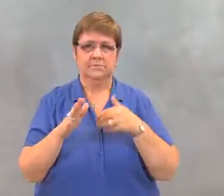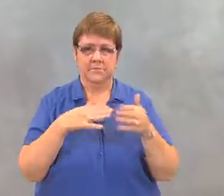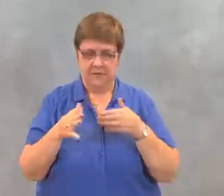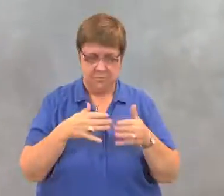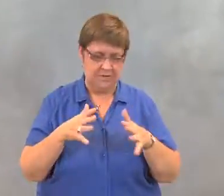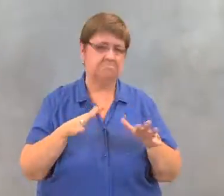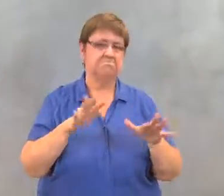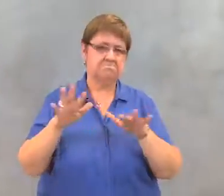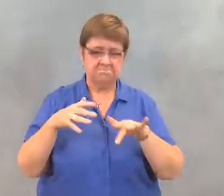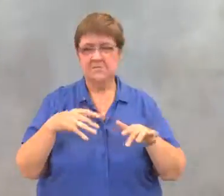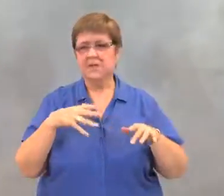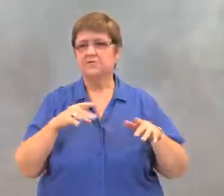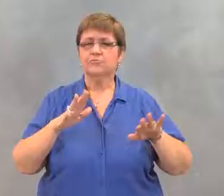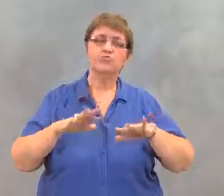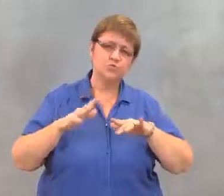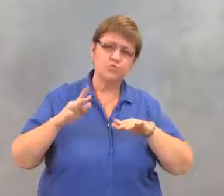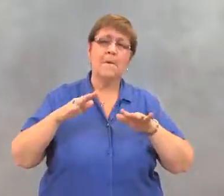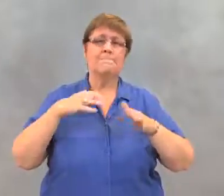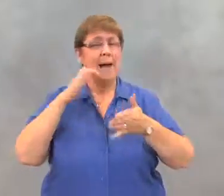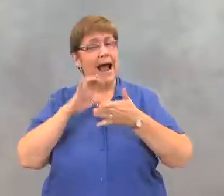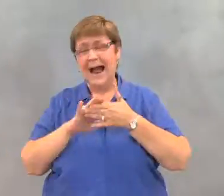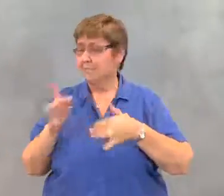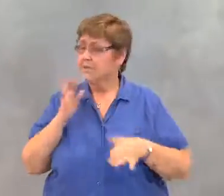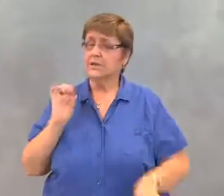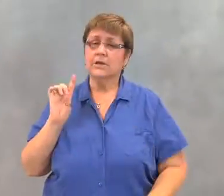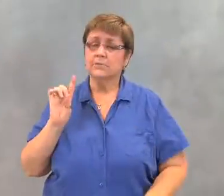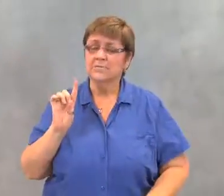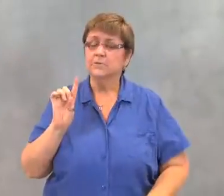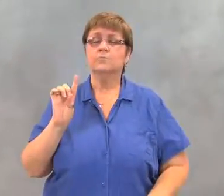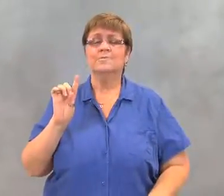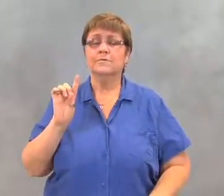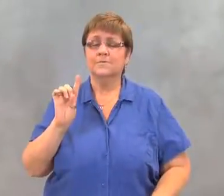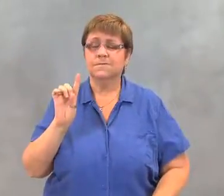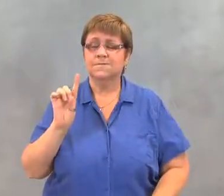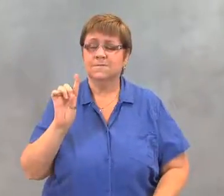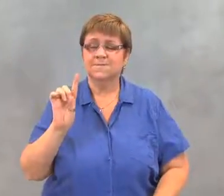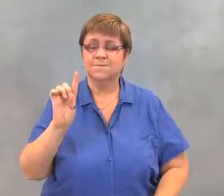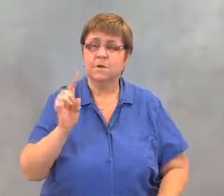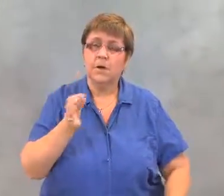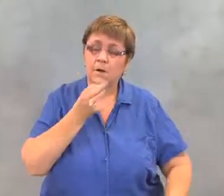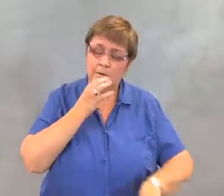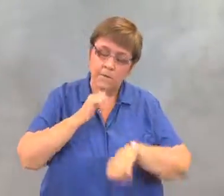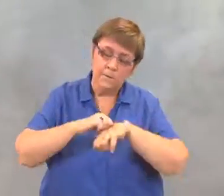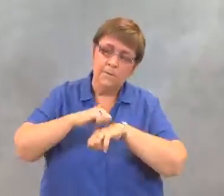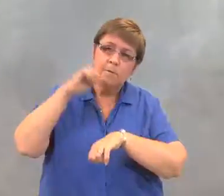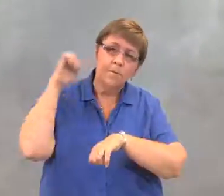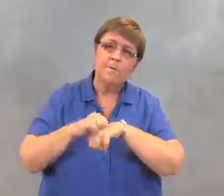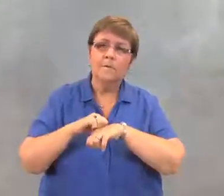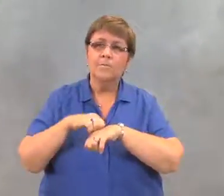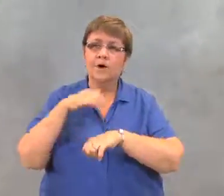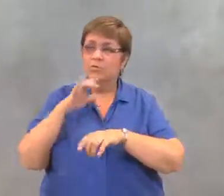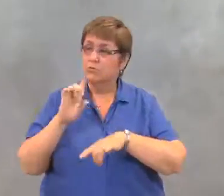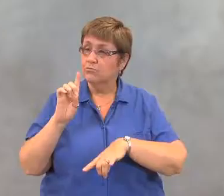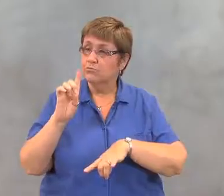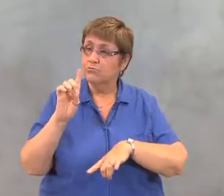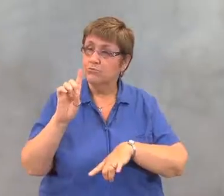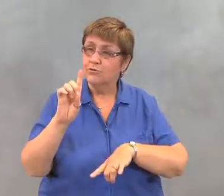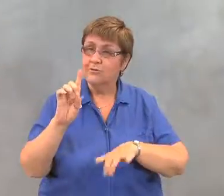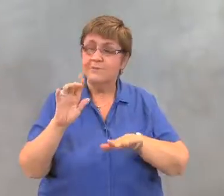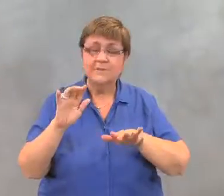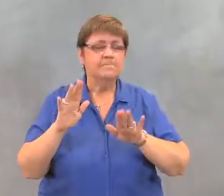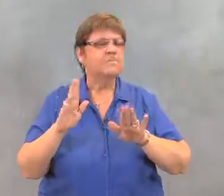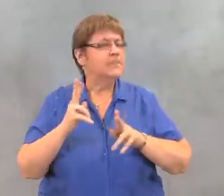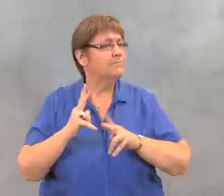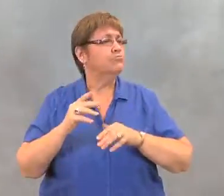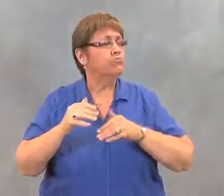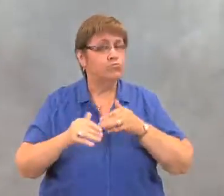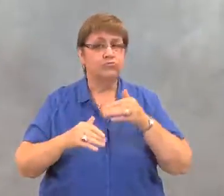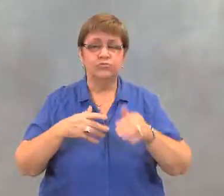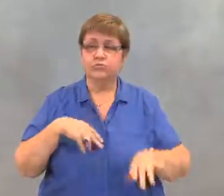My husband worked his way into the water. He's tough!